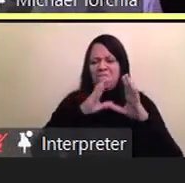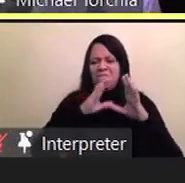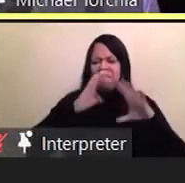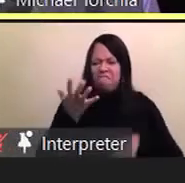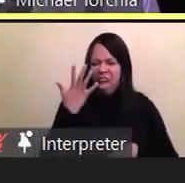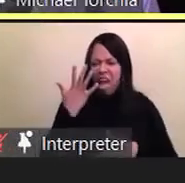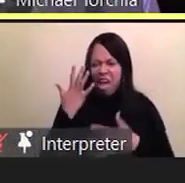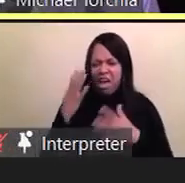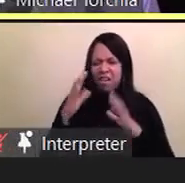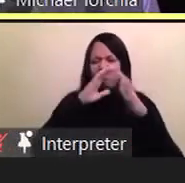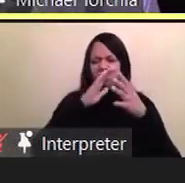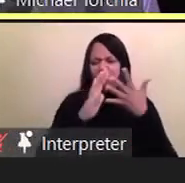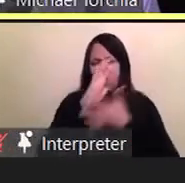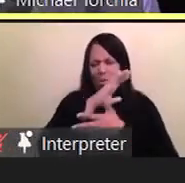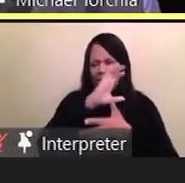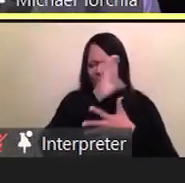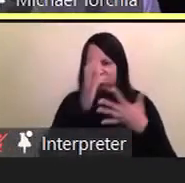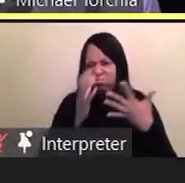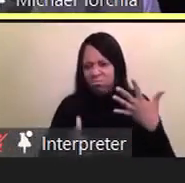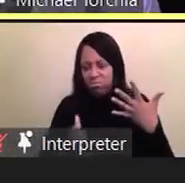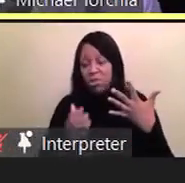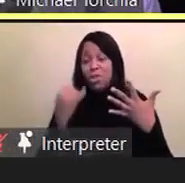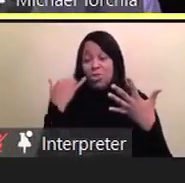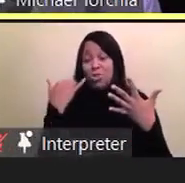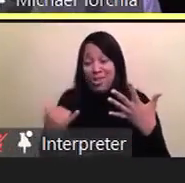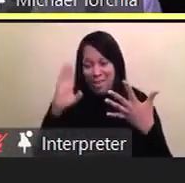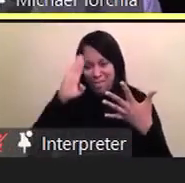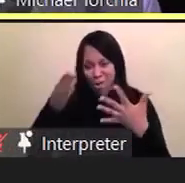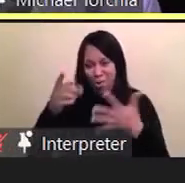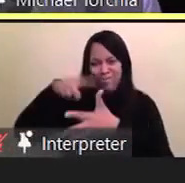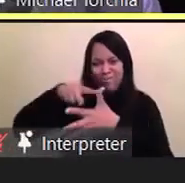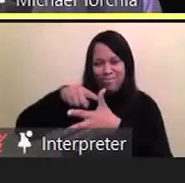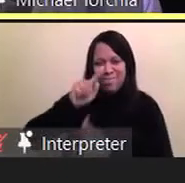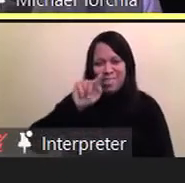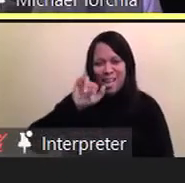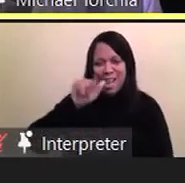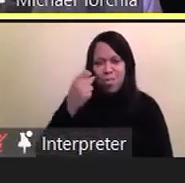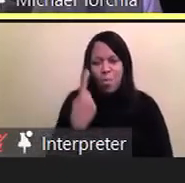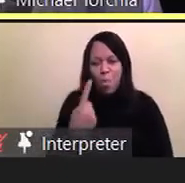to be talking about Title I today, which is particularly employment provision.